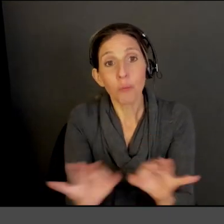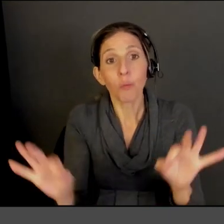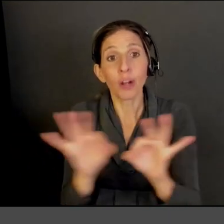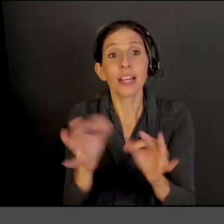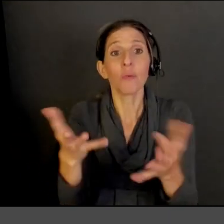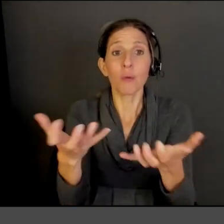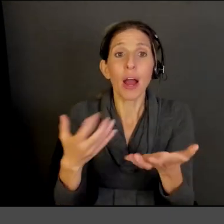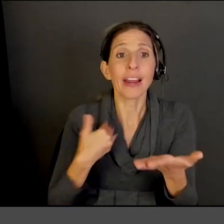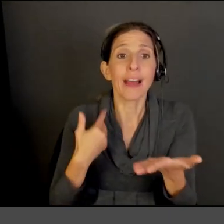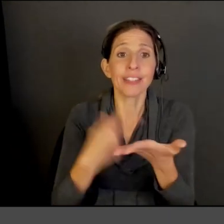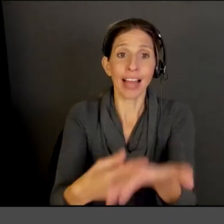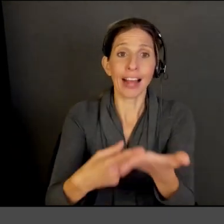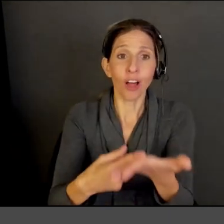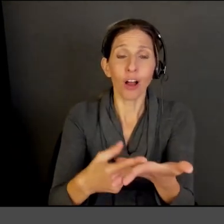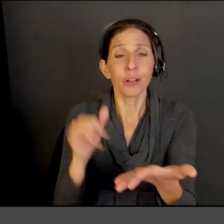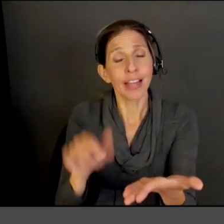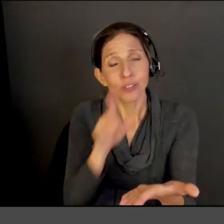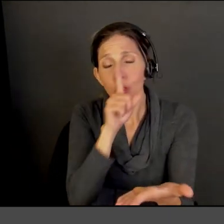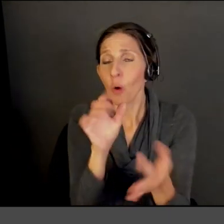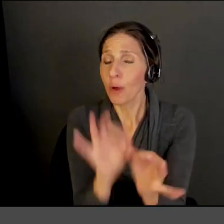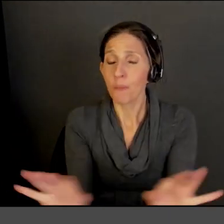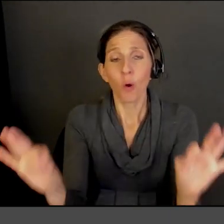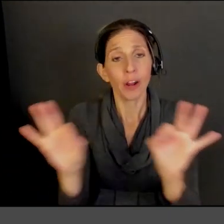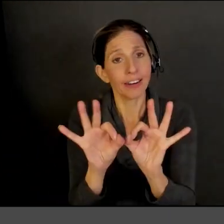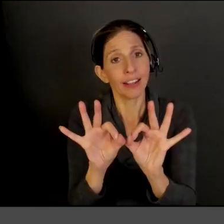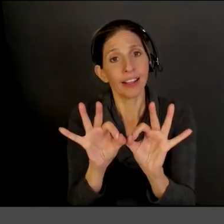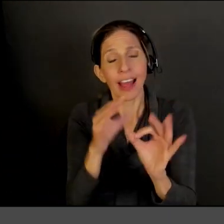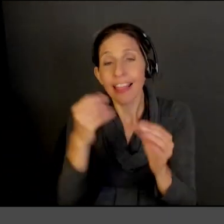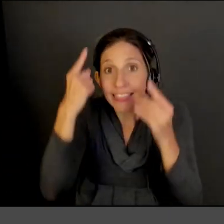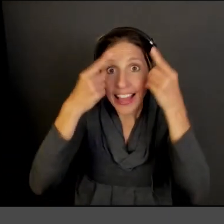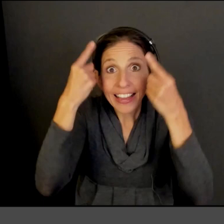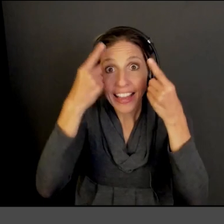AND THINKING THAT IS SO IMPORTANT AND VOICING AND EXPRESSING